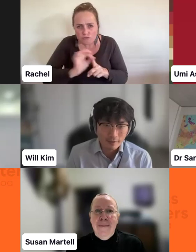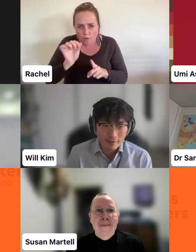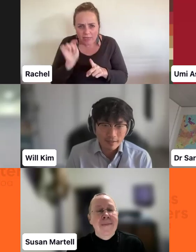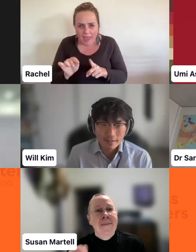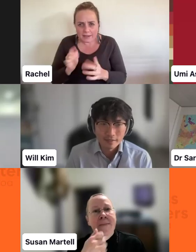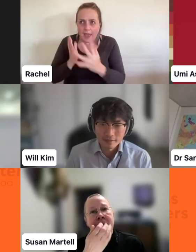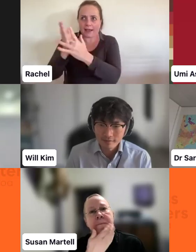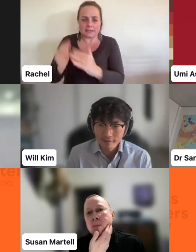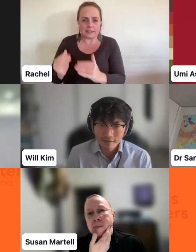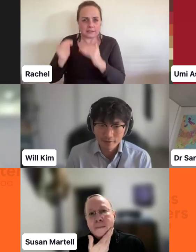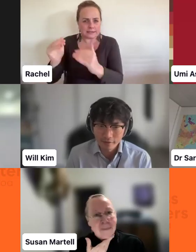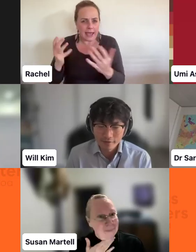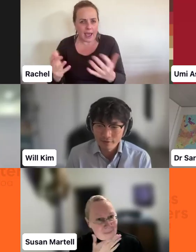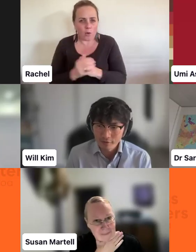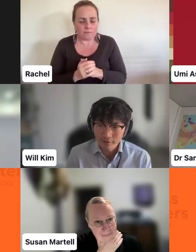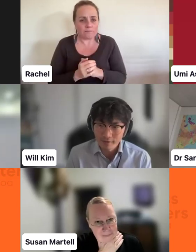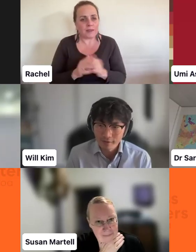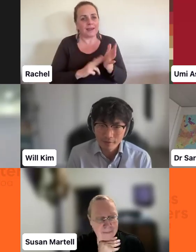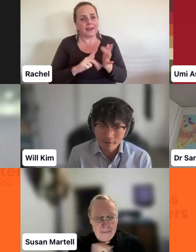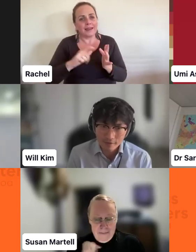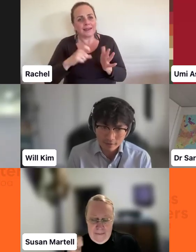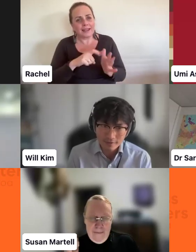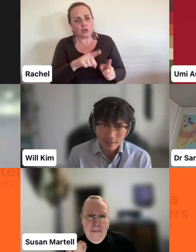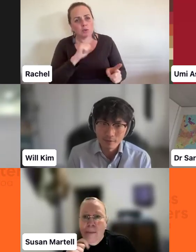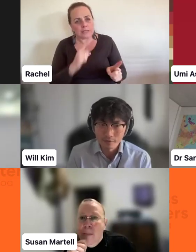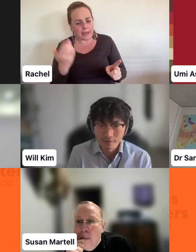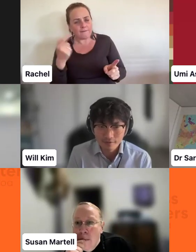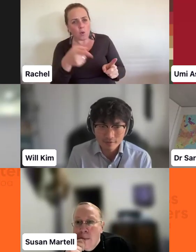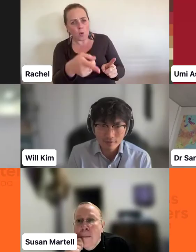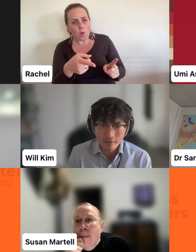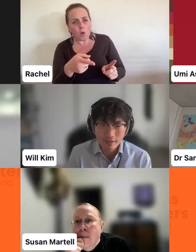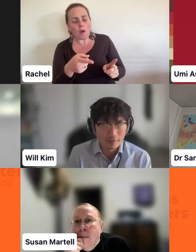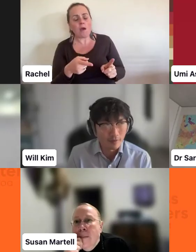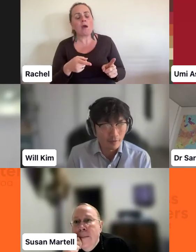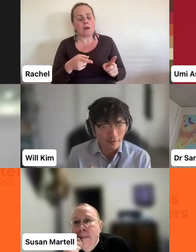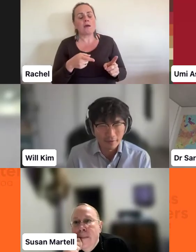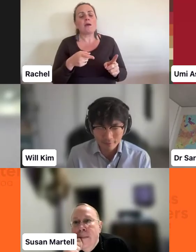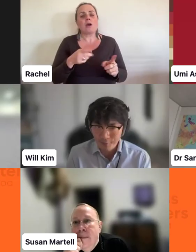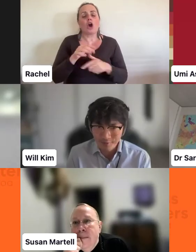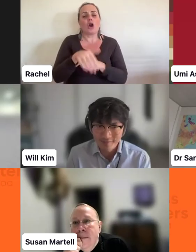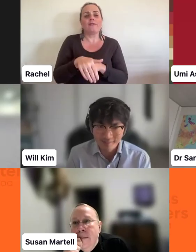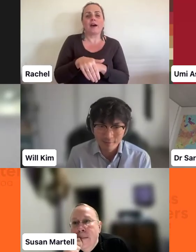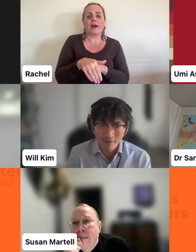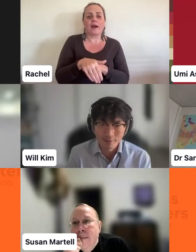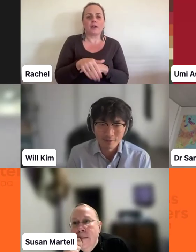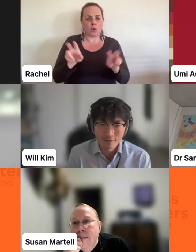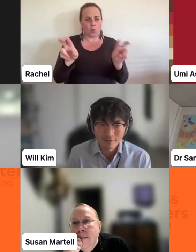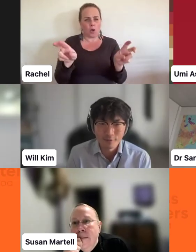Something that Nick said earlier during his statement was I think a quote design pathways